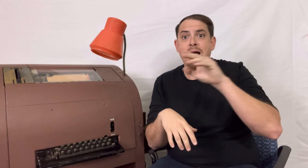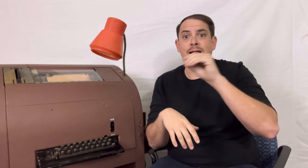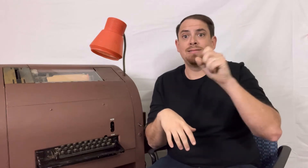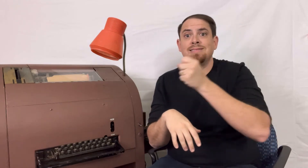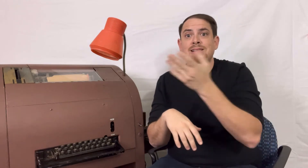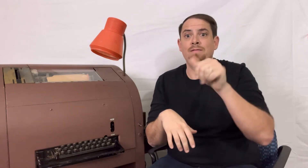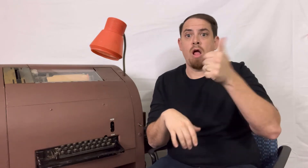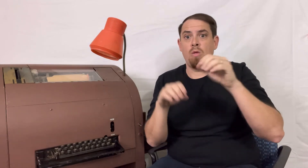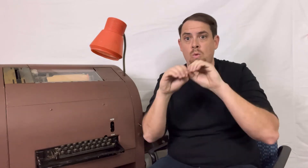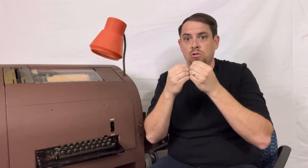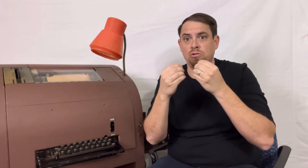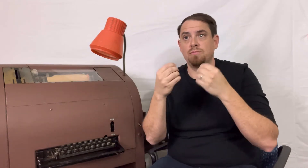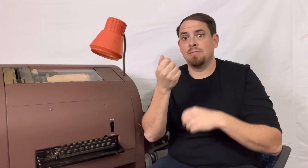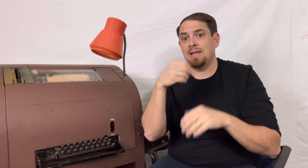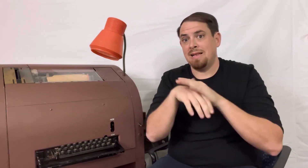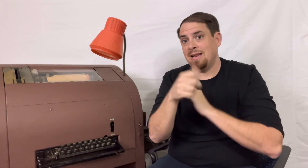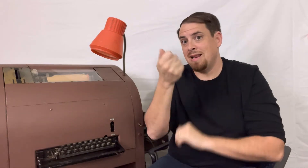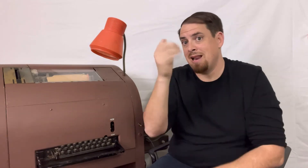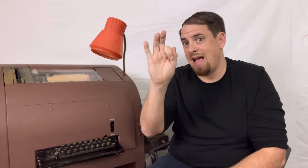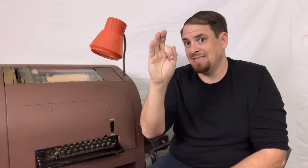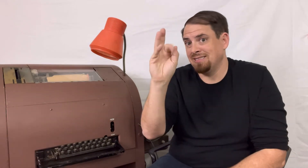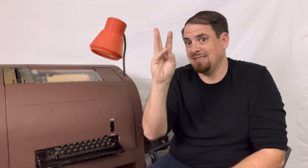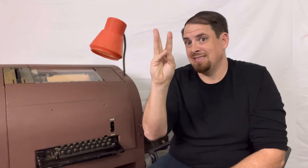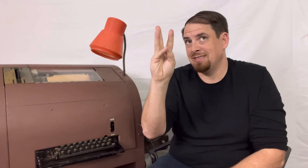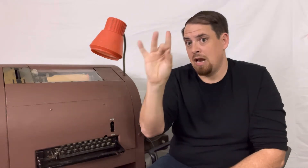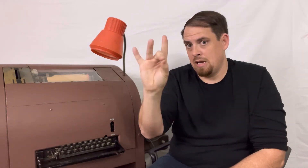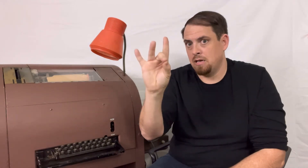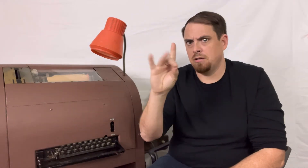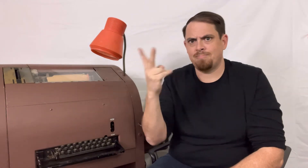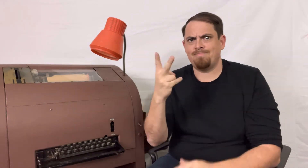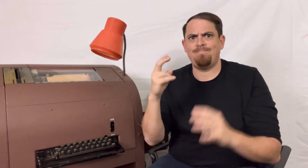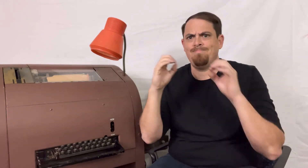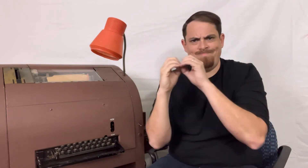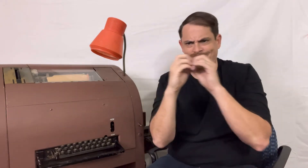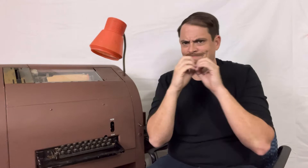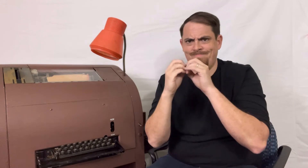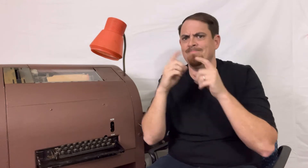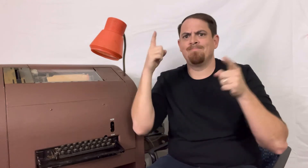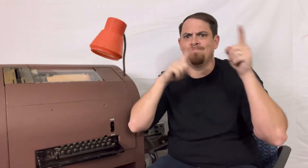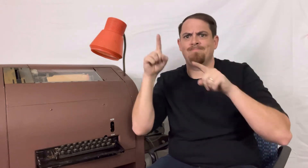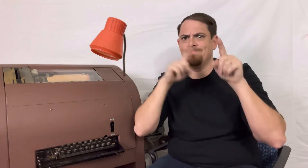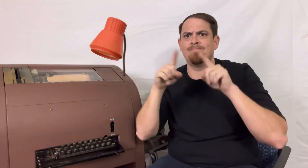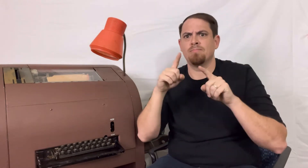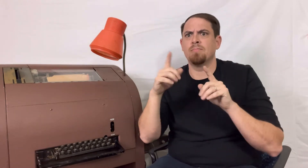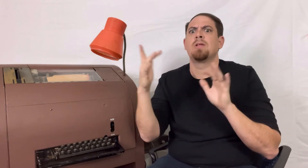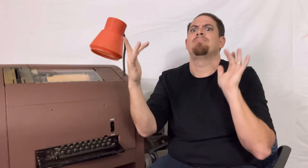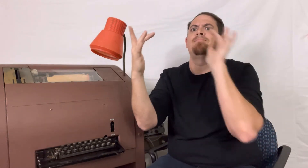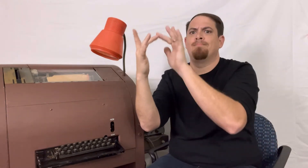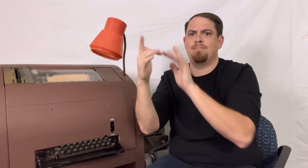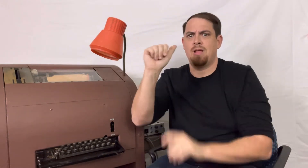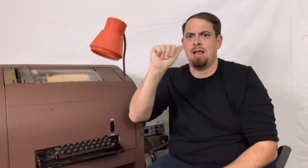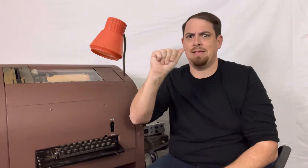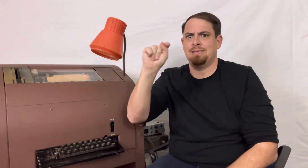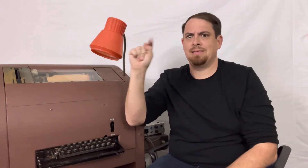and several other organizations in 1968. After much discussion, They reached out to AT&T and